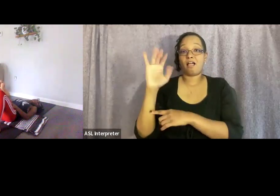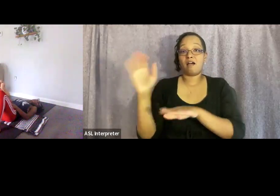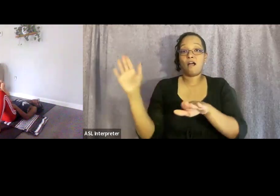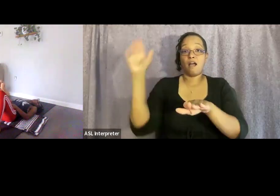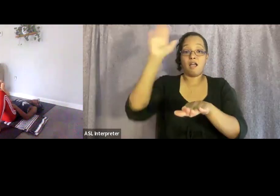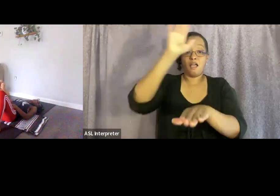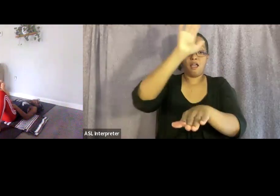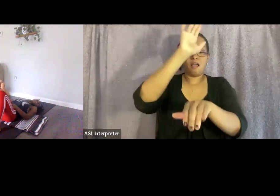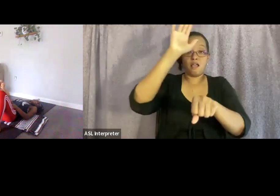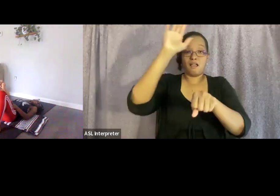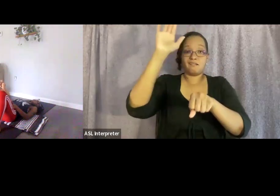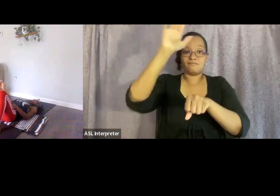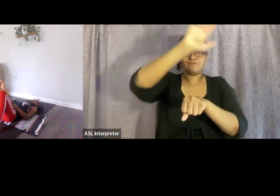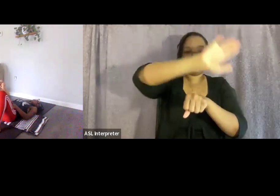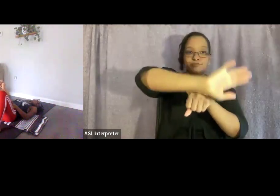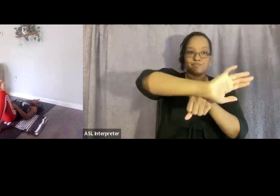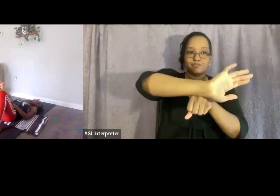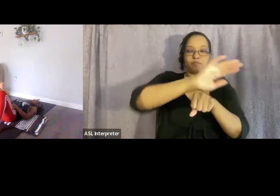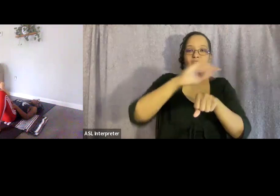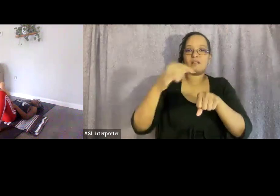making a triangle or a figure four shape.